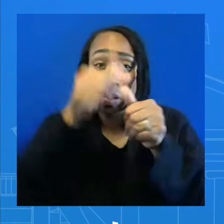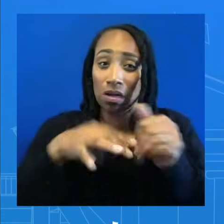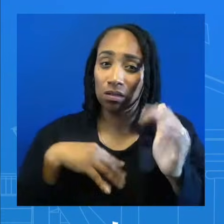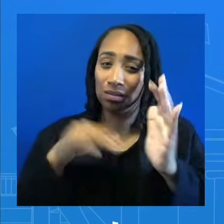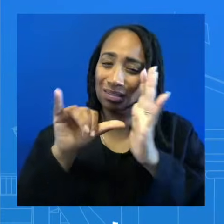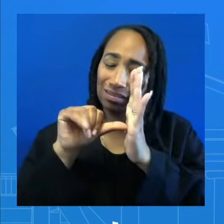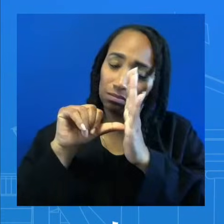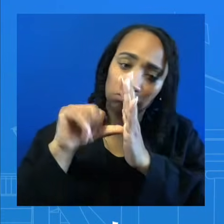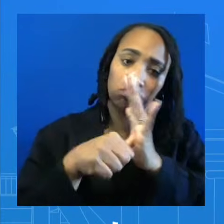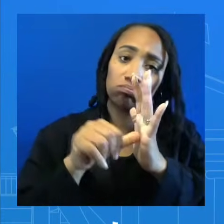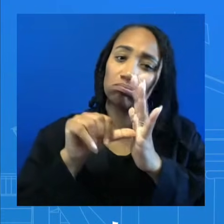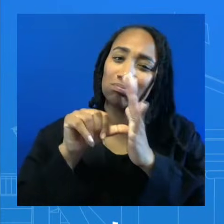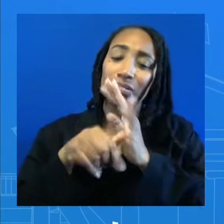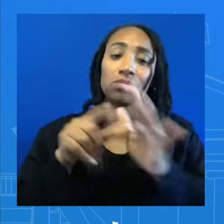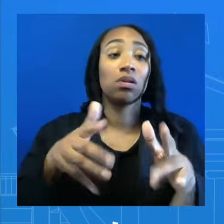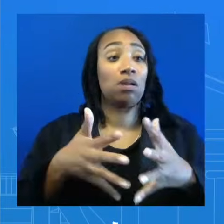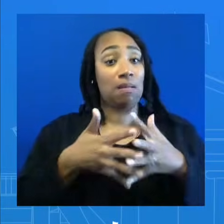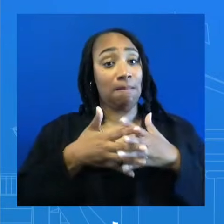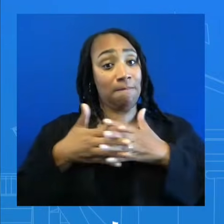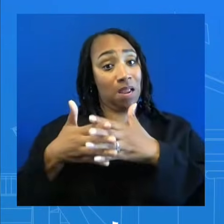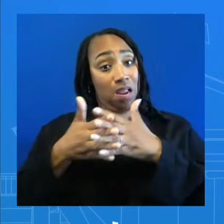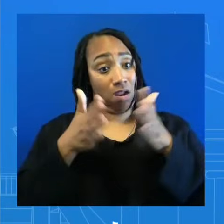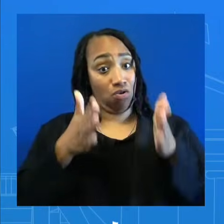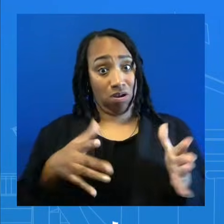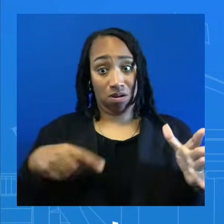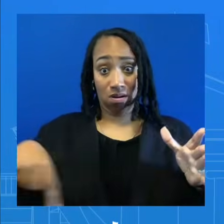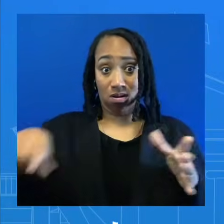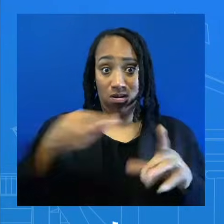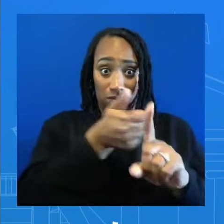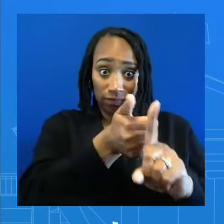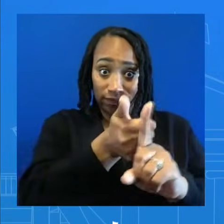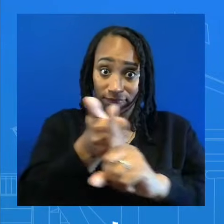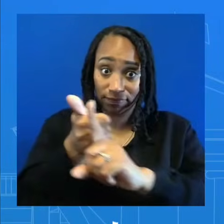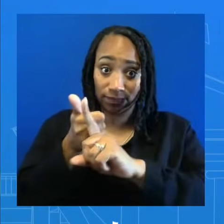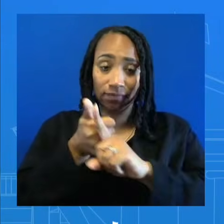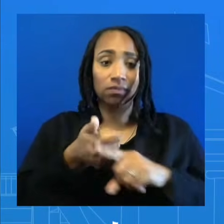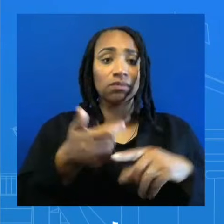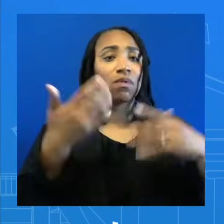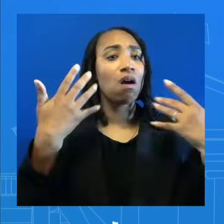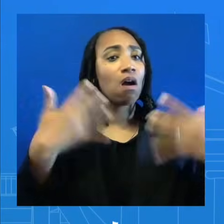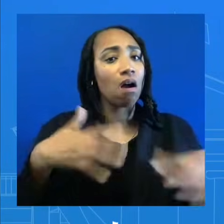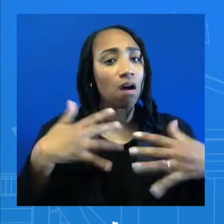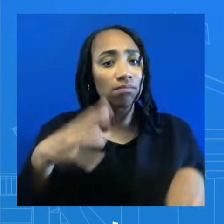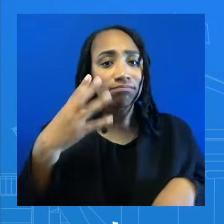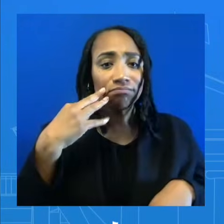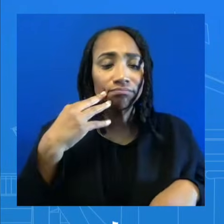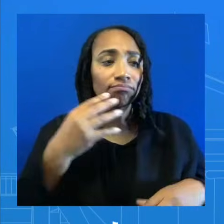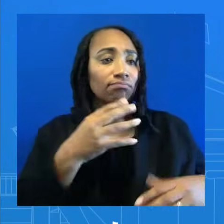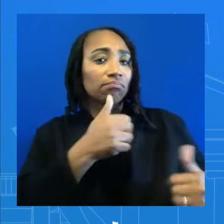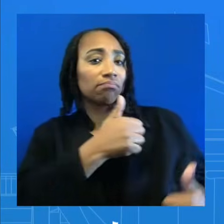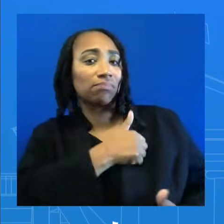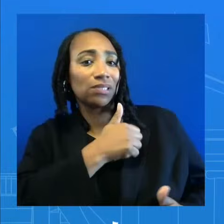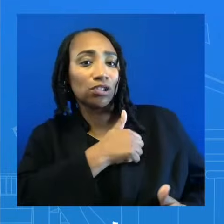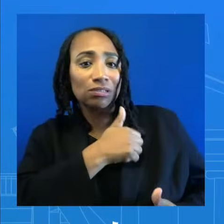receiving relief who are decorated military veterans, a nurse who has led response for a number of natural disasters,